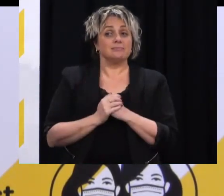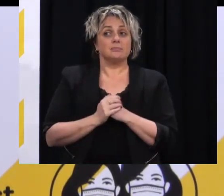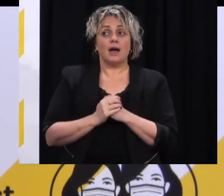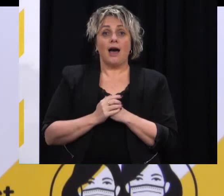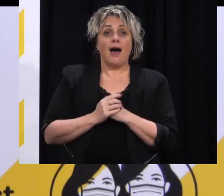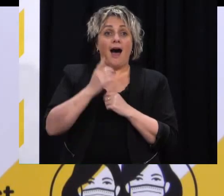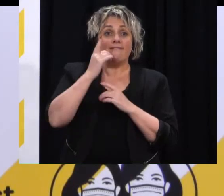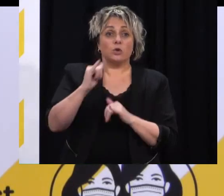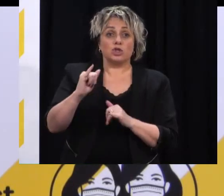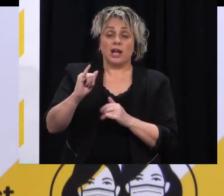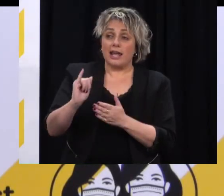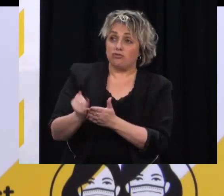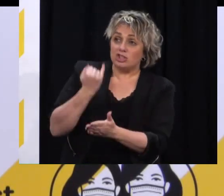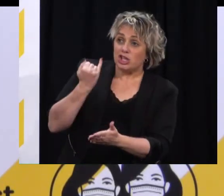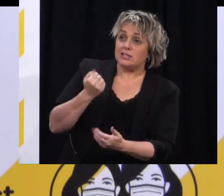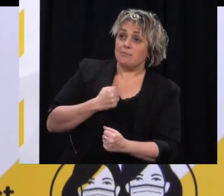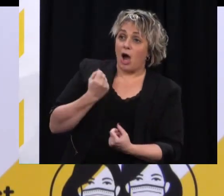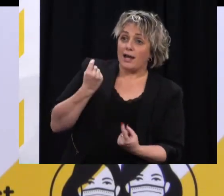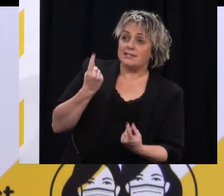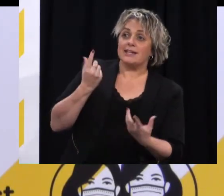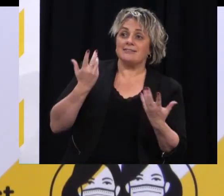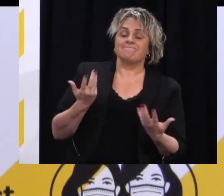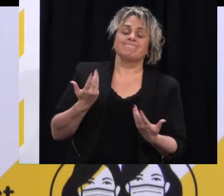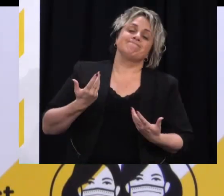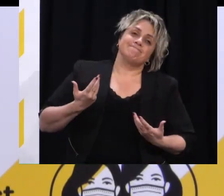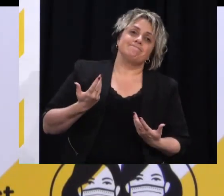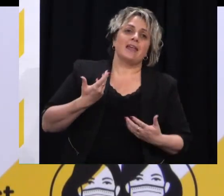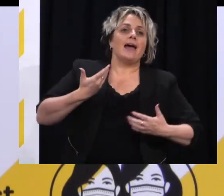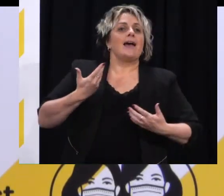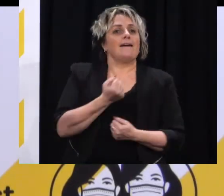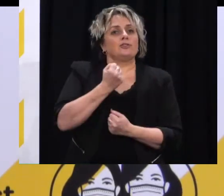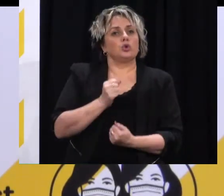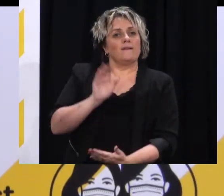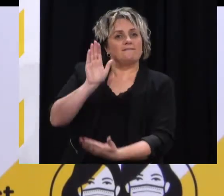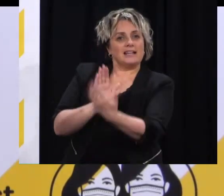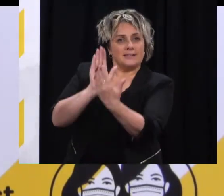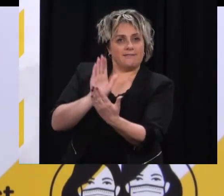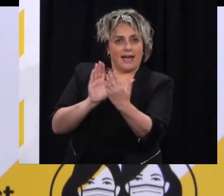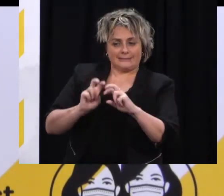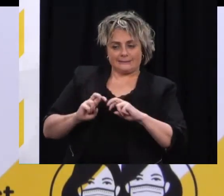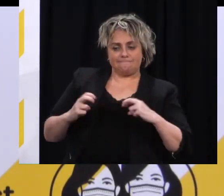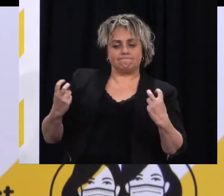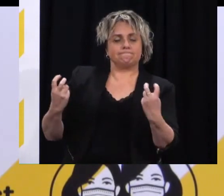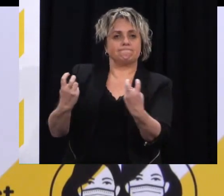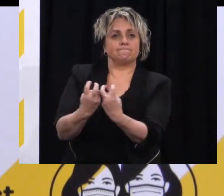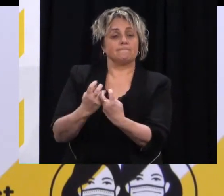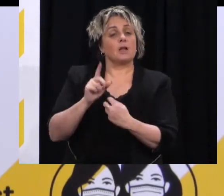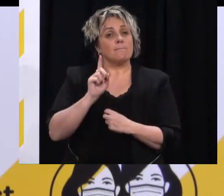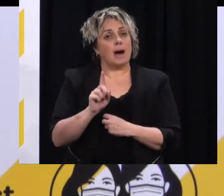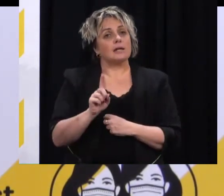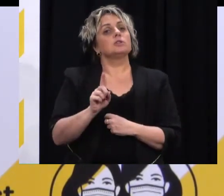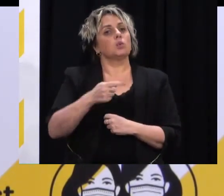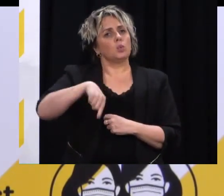view was that there were ways that we could do that too. Those, unfortunately, have been